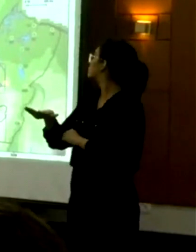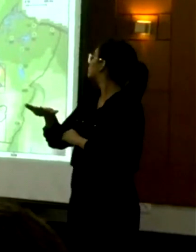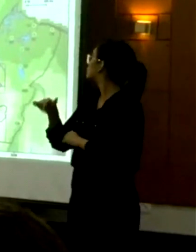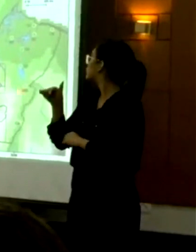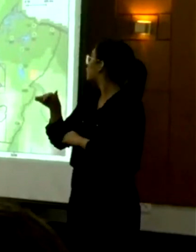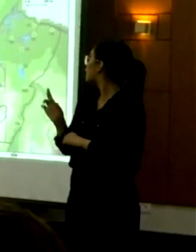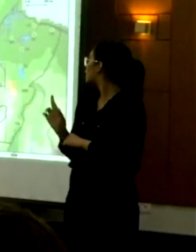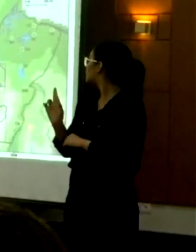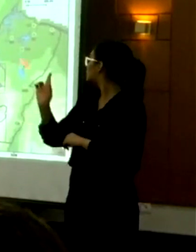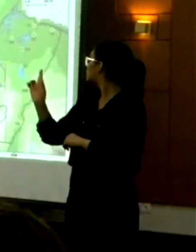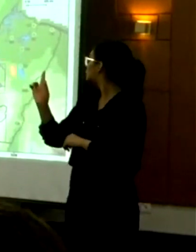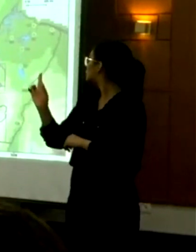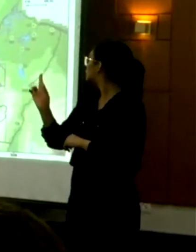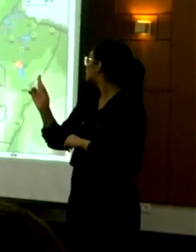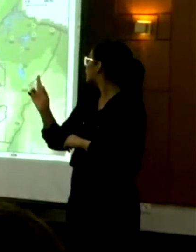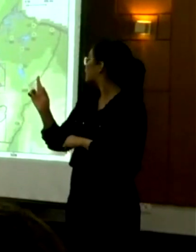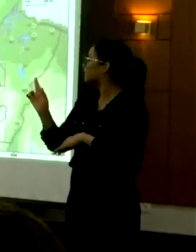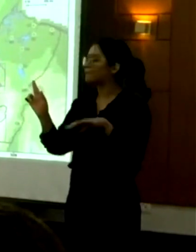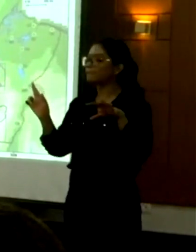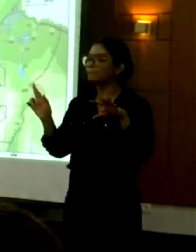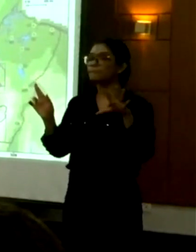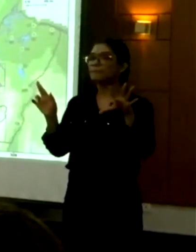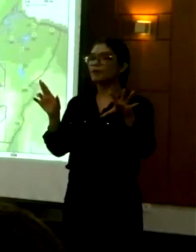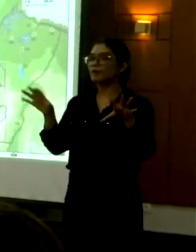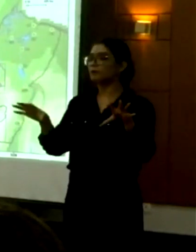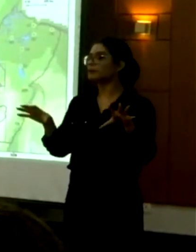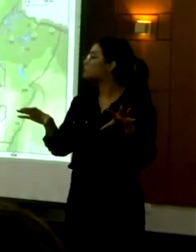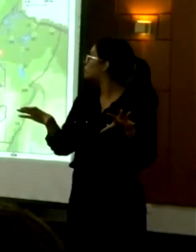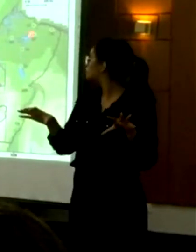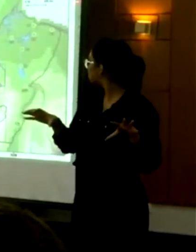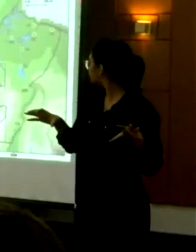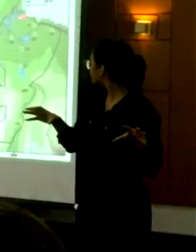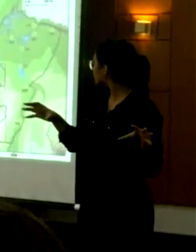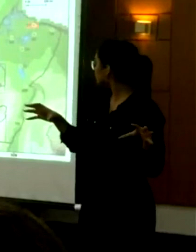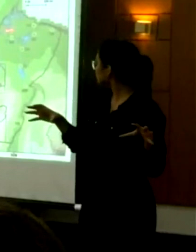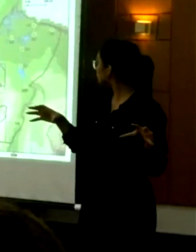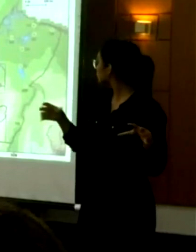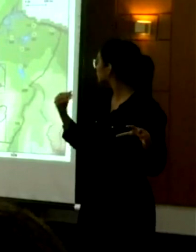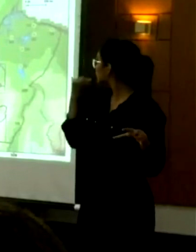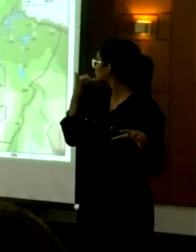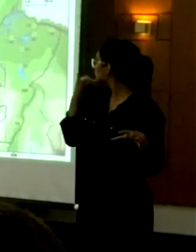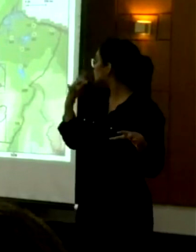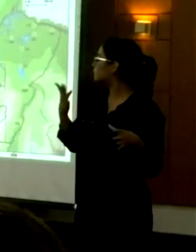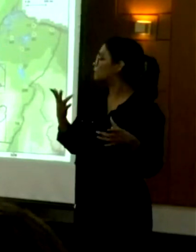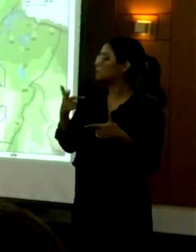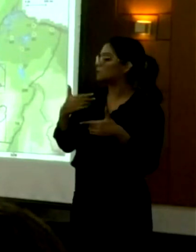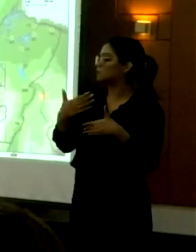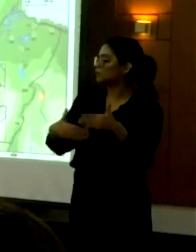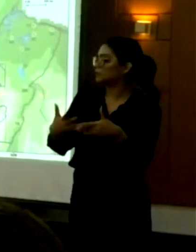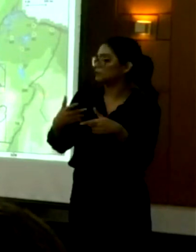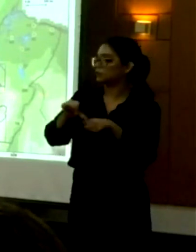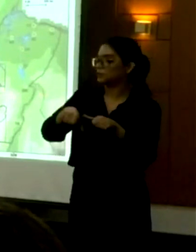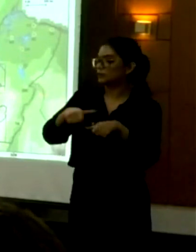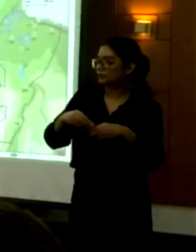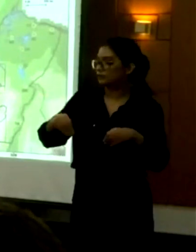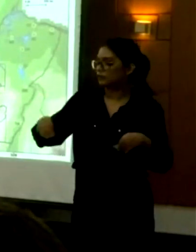is the processes of change in land use, processes, for example, of breezes , processes, for example, of topography effects,